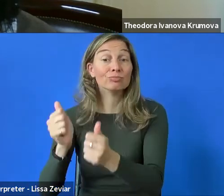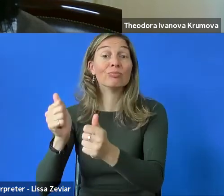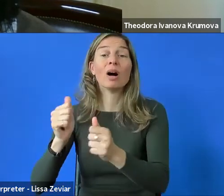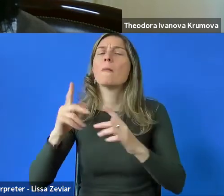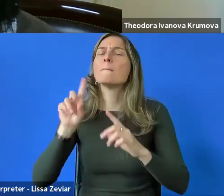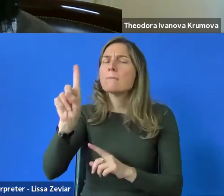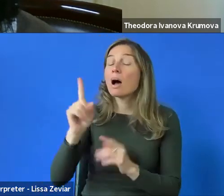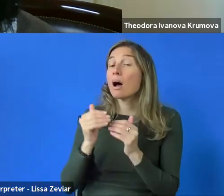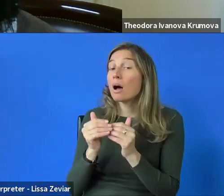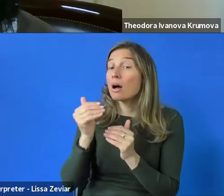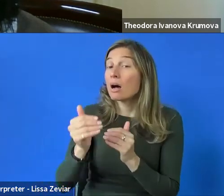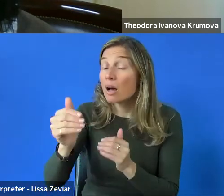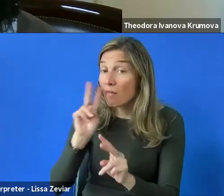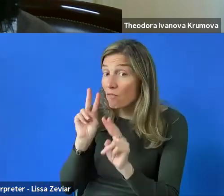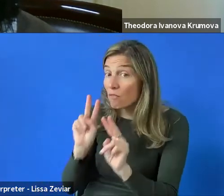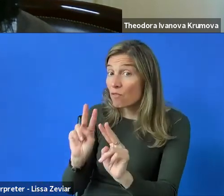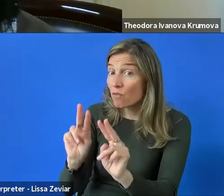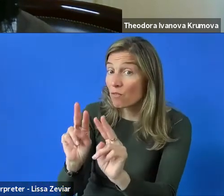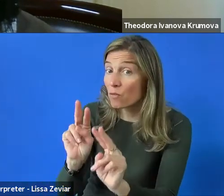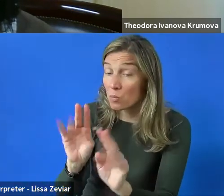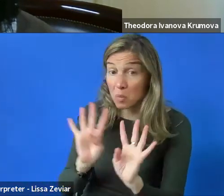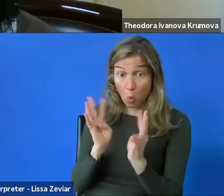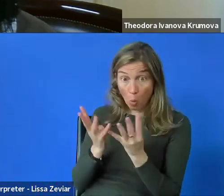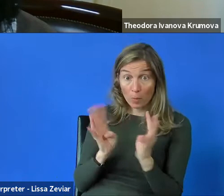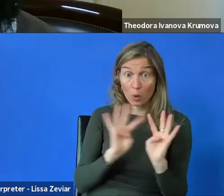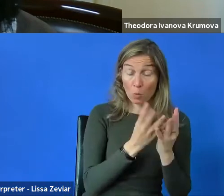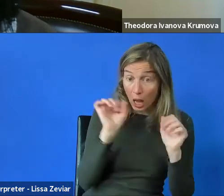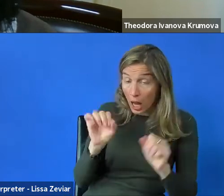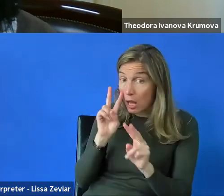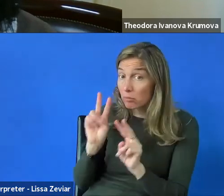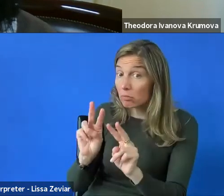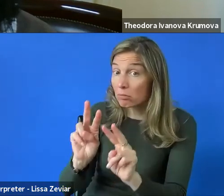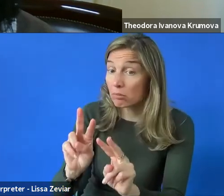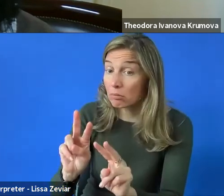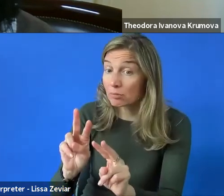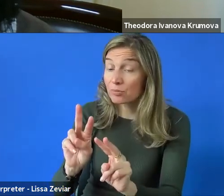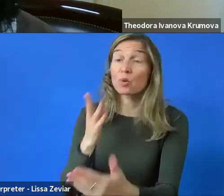this procedure follows the same logic,